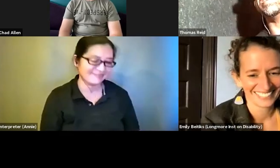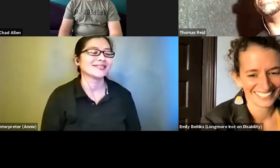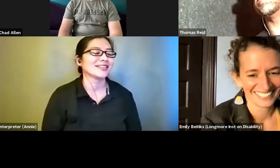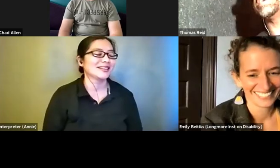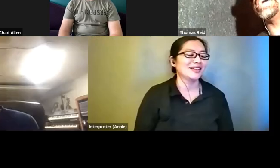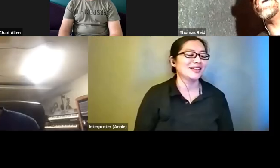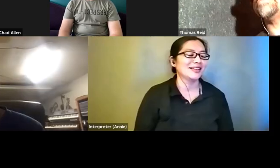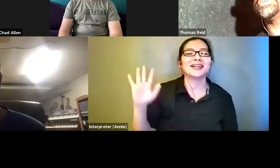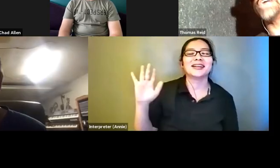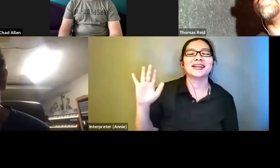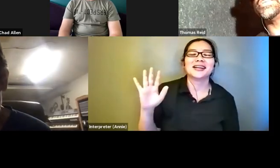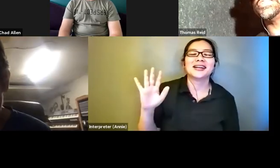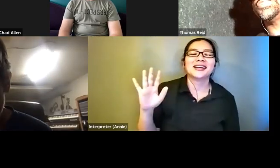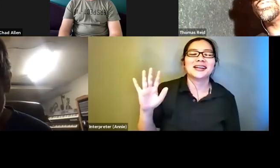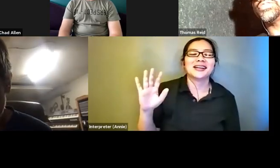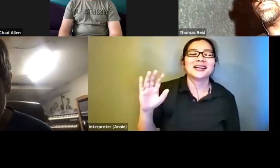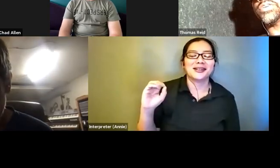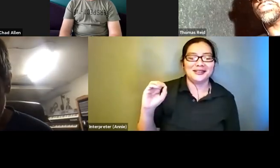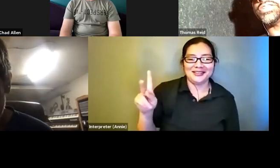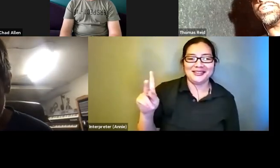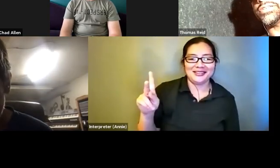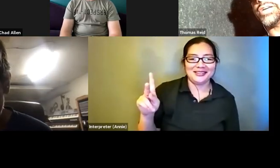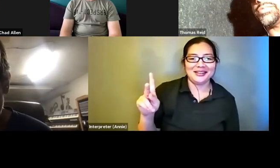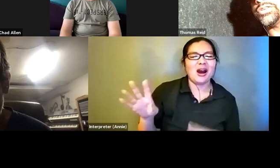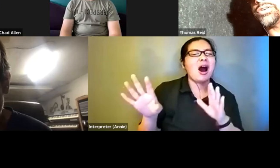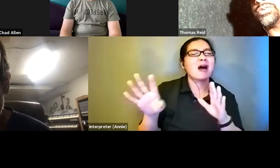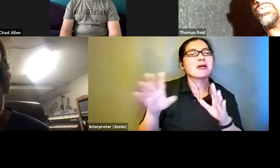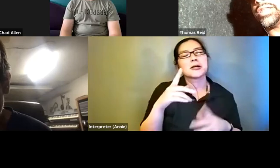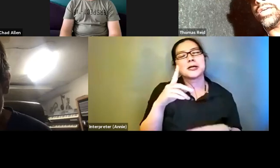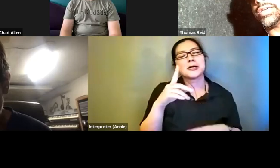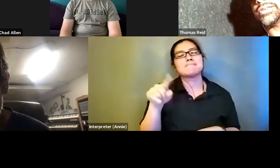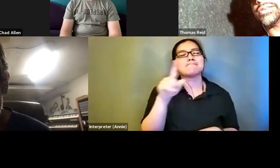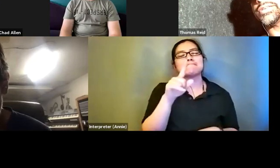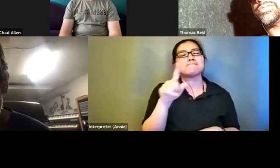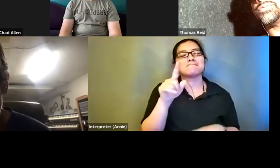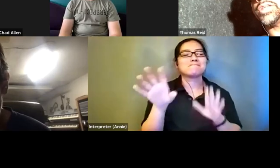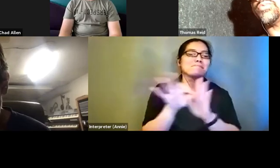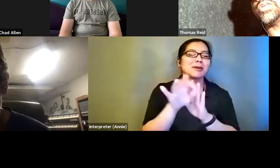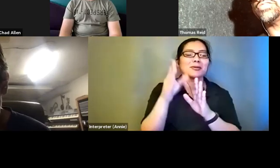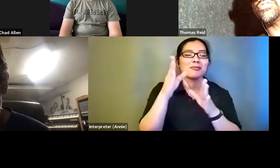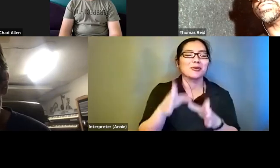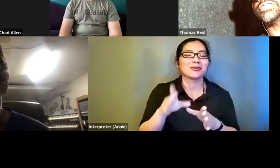Okay. I'm going to choose the person here. I'm going to go to Walei. Walei, what are your thoughts as a